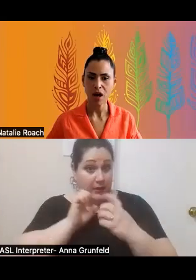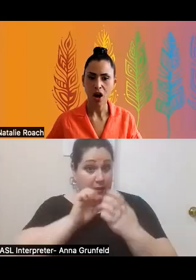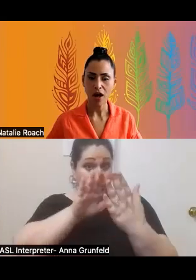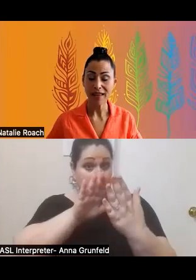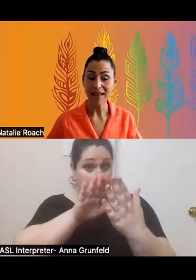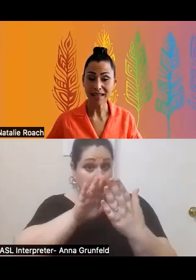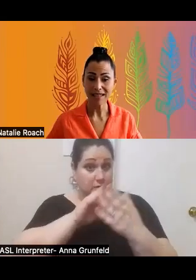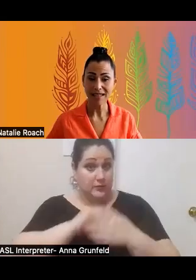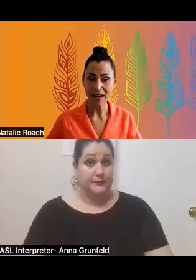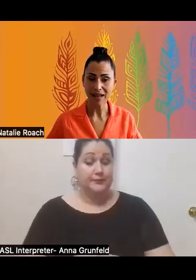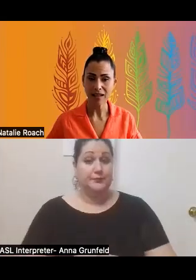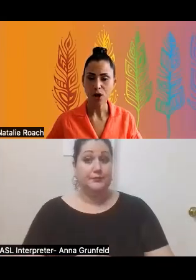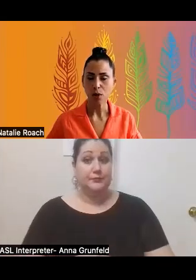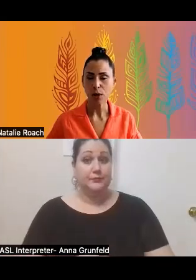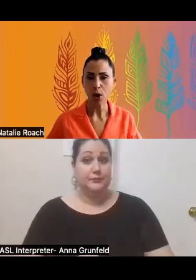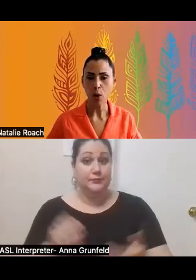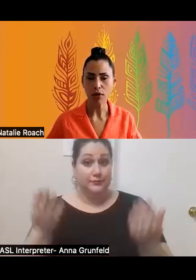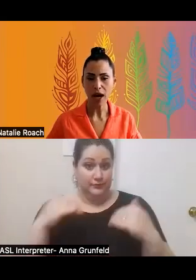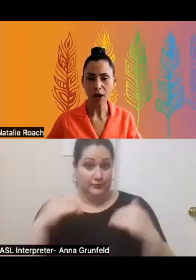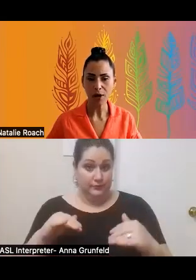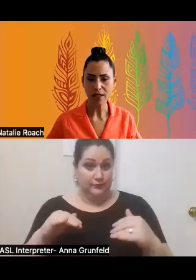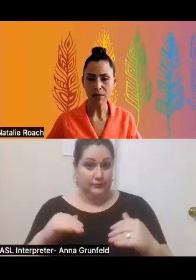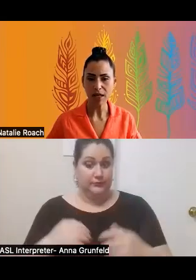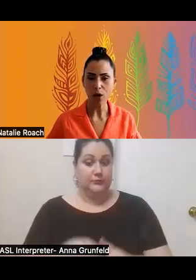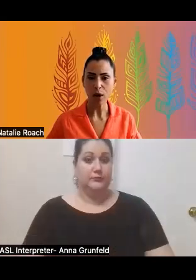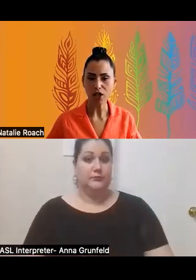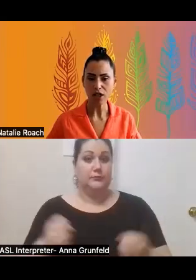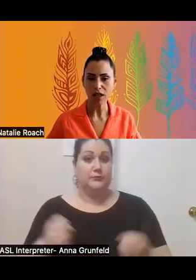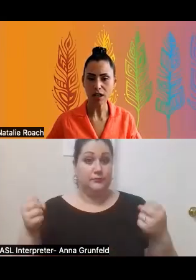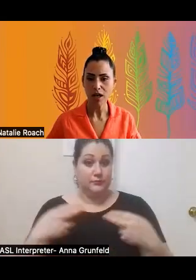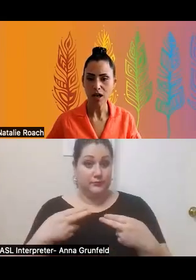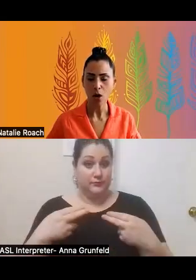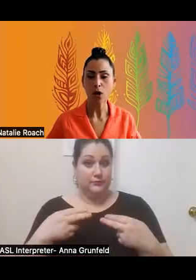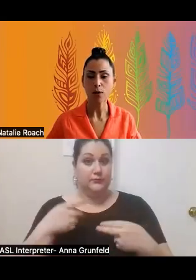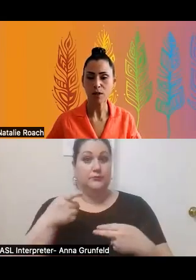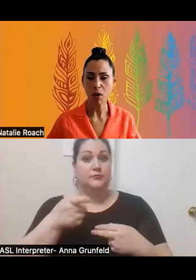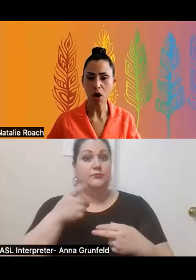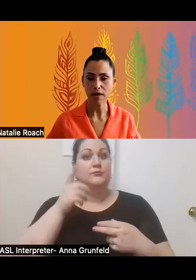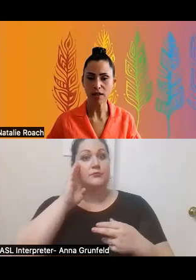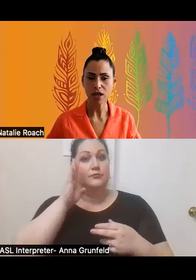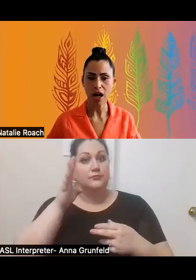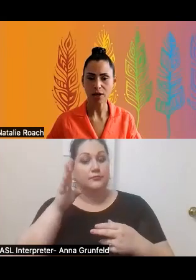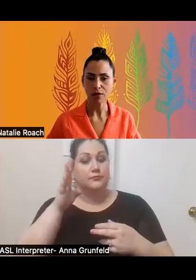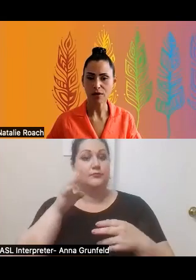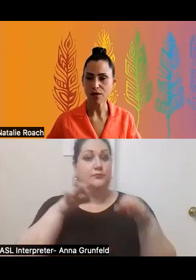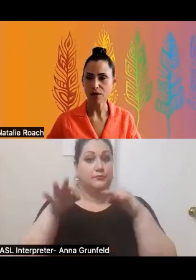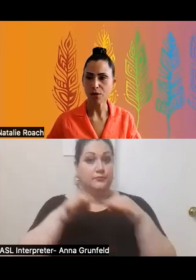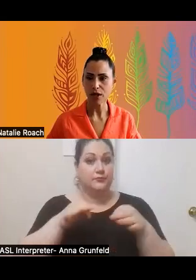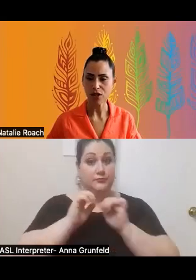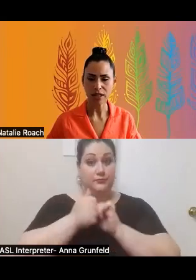On the next slide, we will go over how to submit a question or response to either of these two questions.